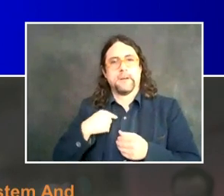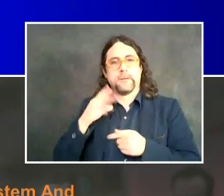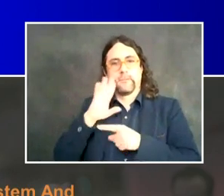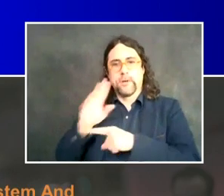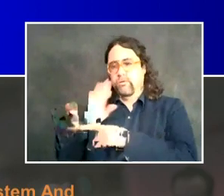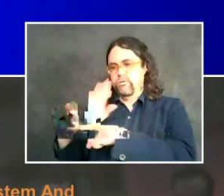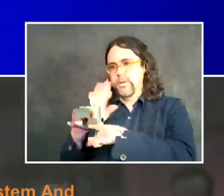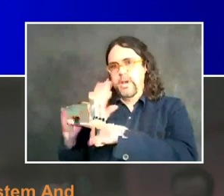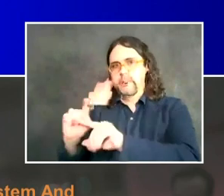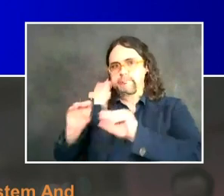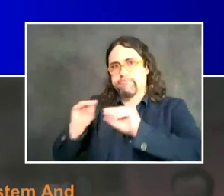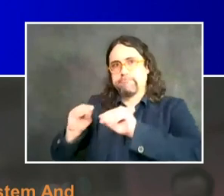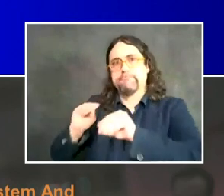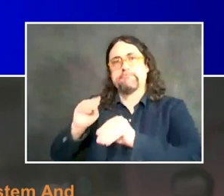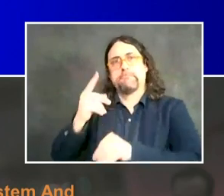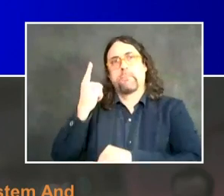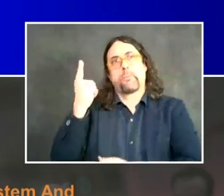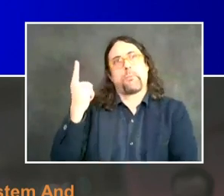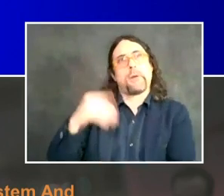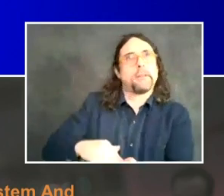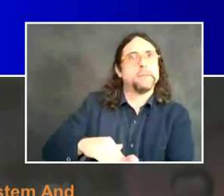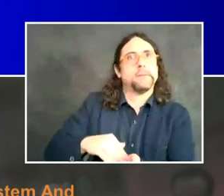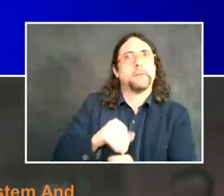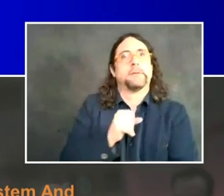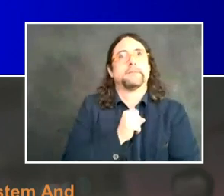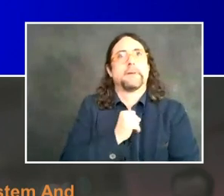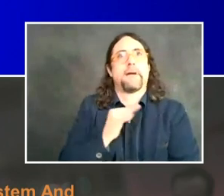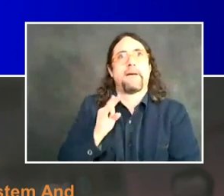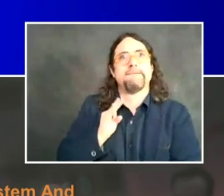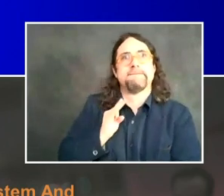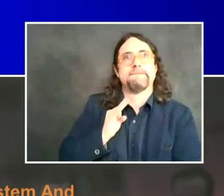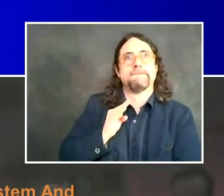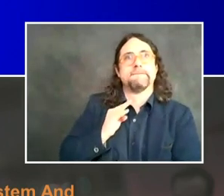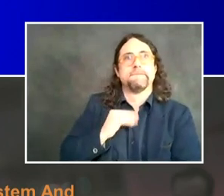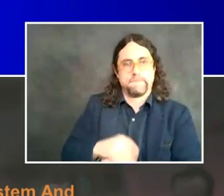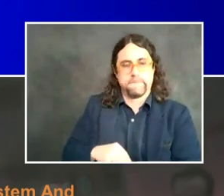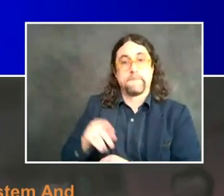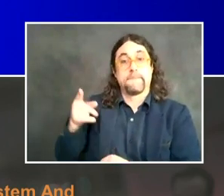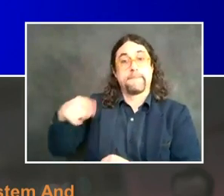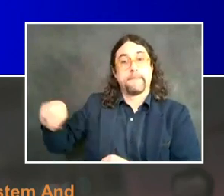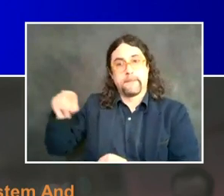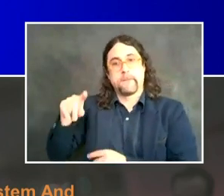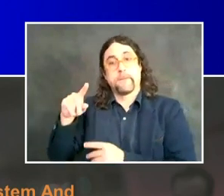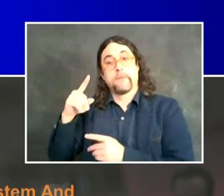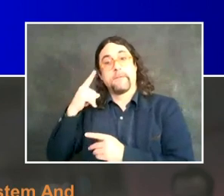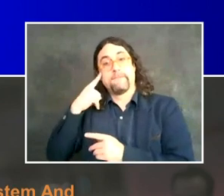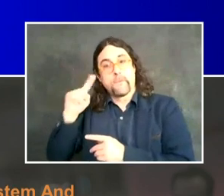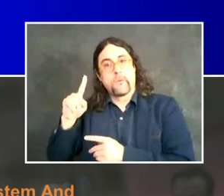TRAIN A THOUSAND BEHAVIORAL